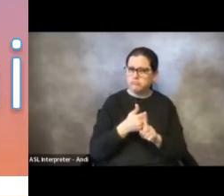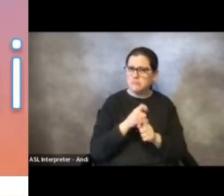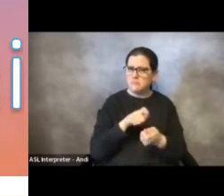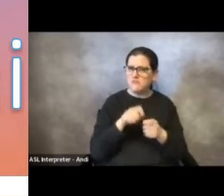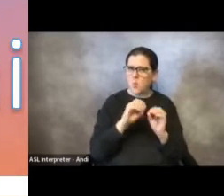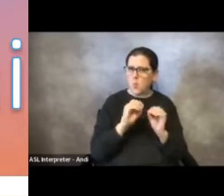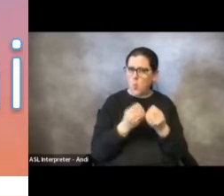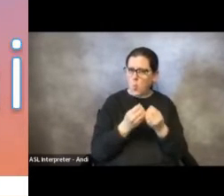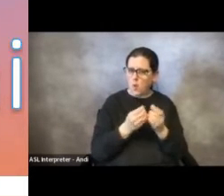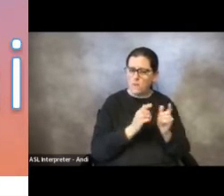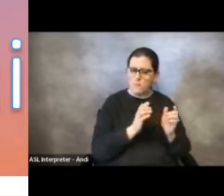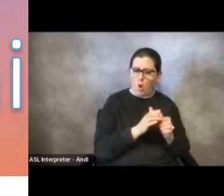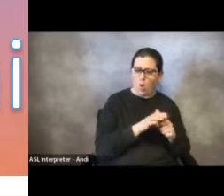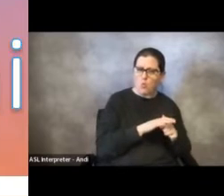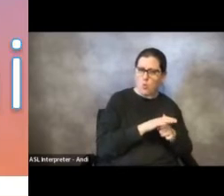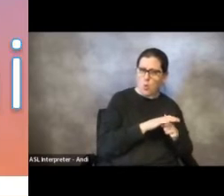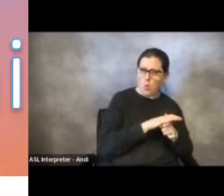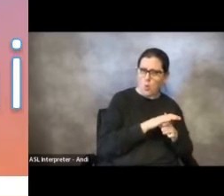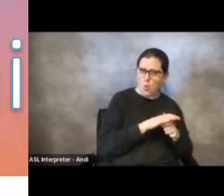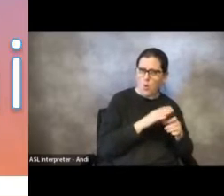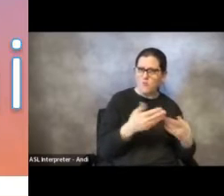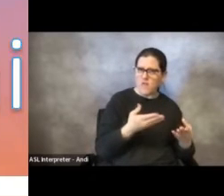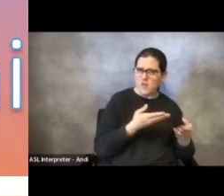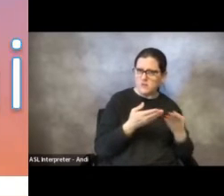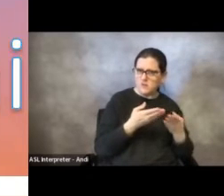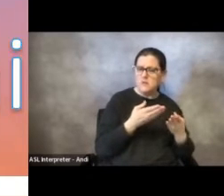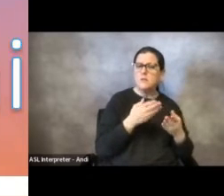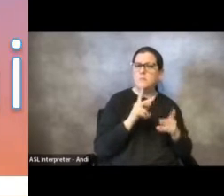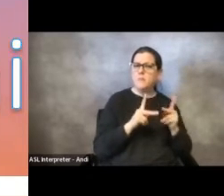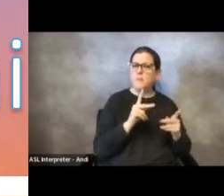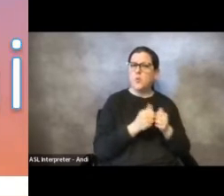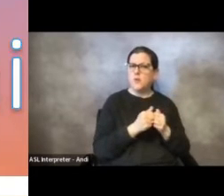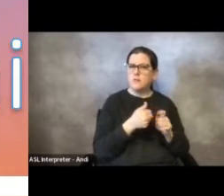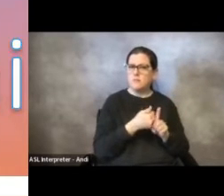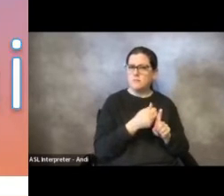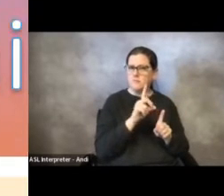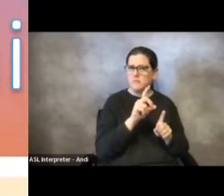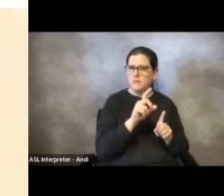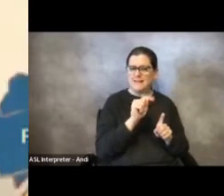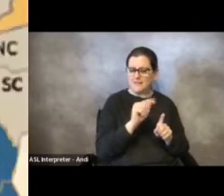small and local organizations that are serving people with TBI. So we go to the next slide.